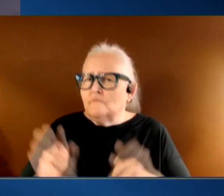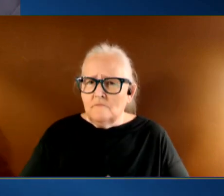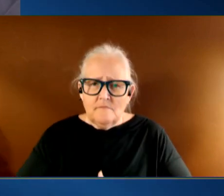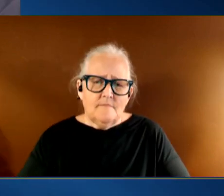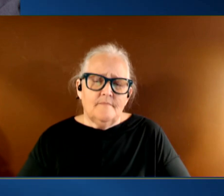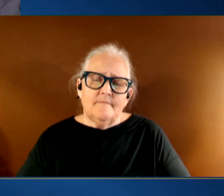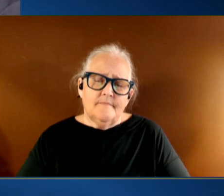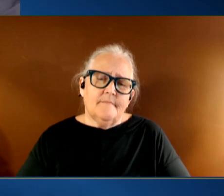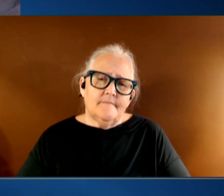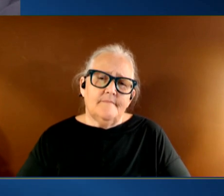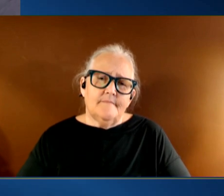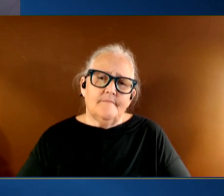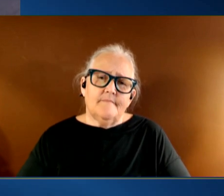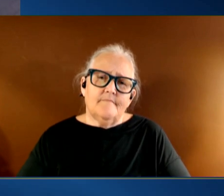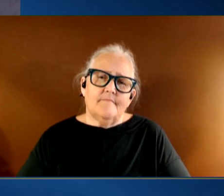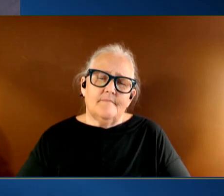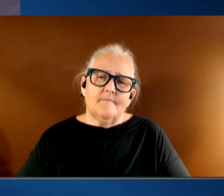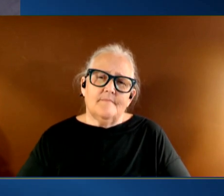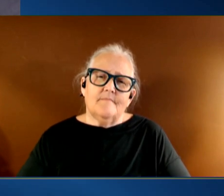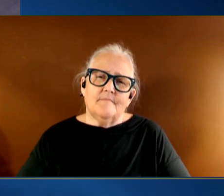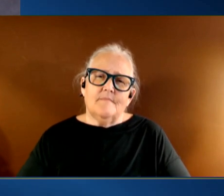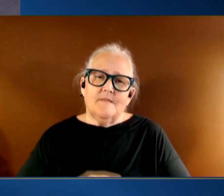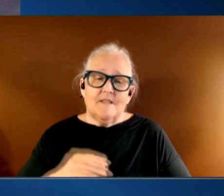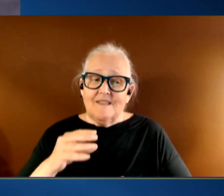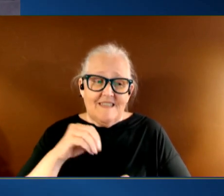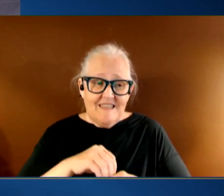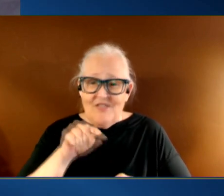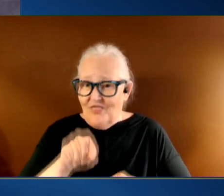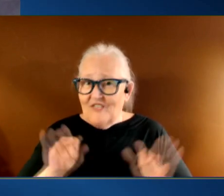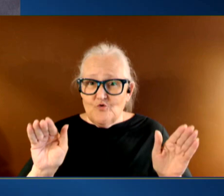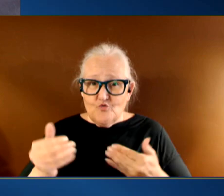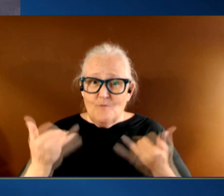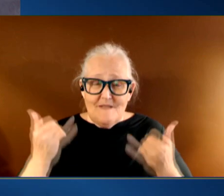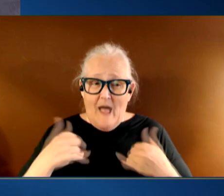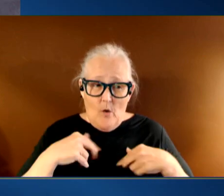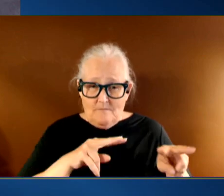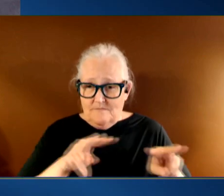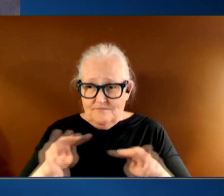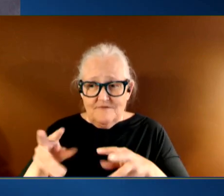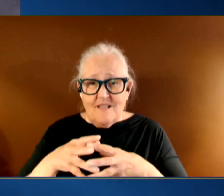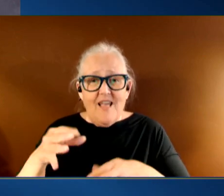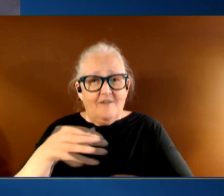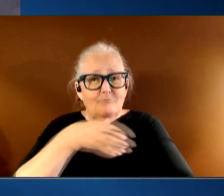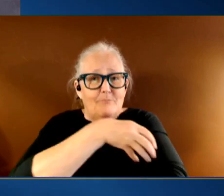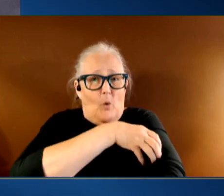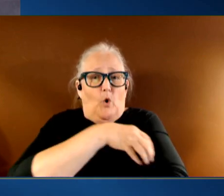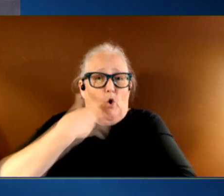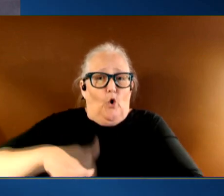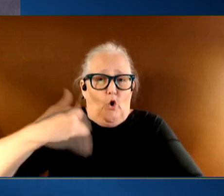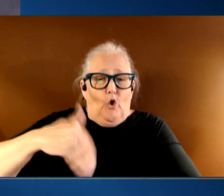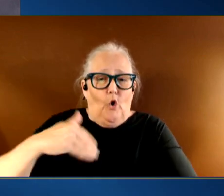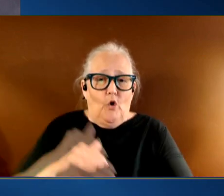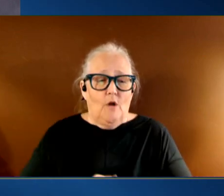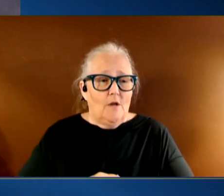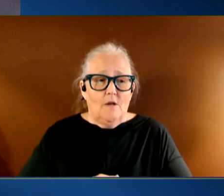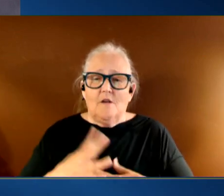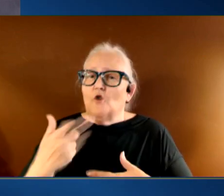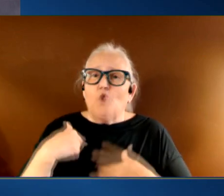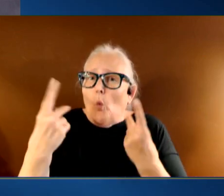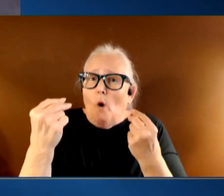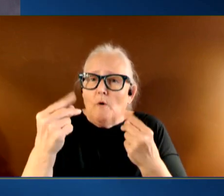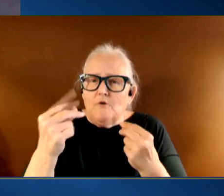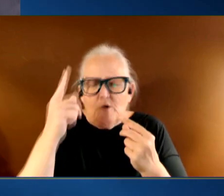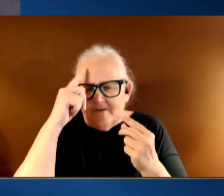There's a lot of power in this room, folks. All we have to do is put our heads together.